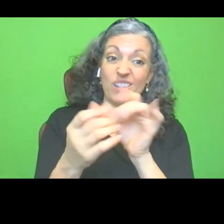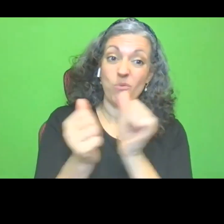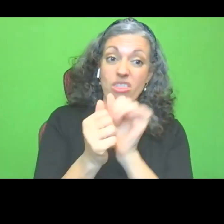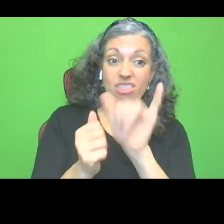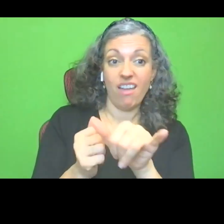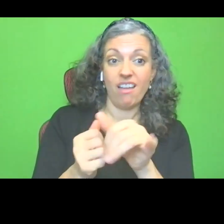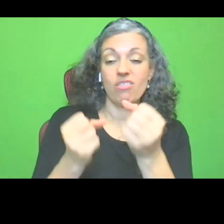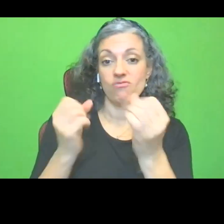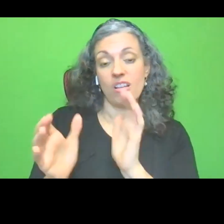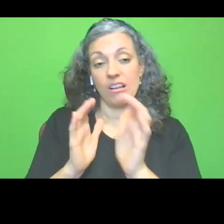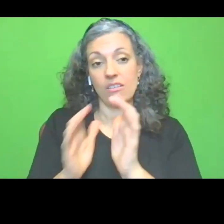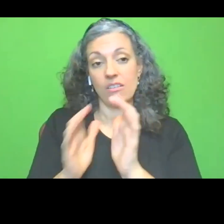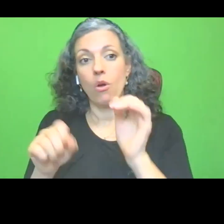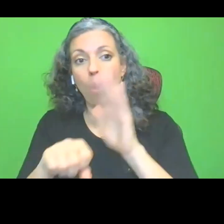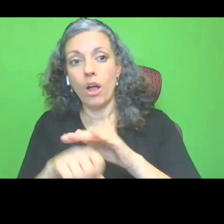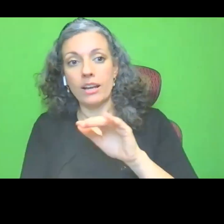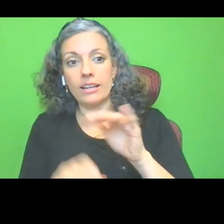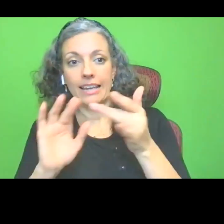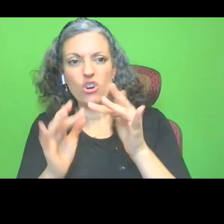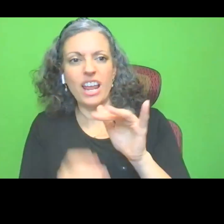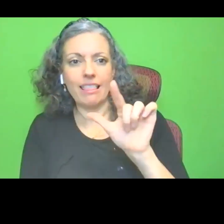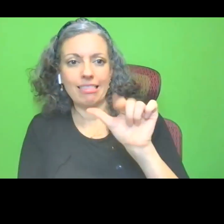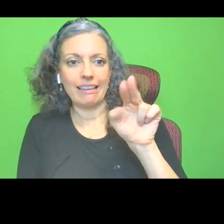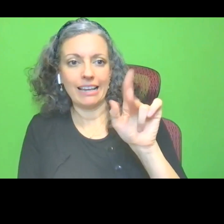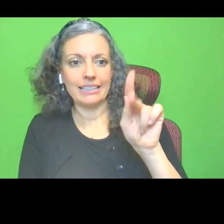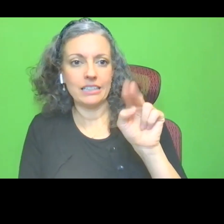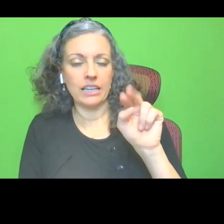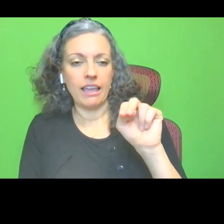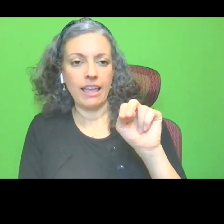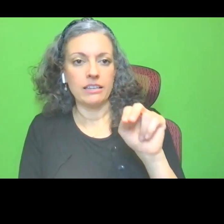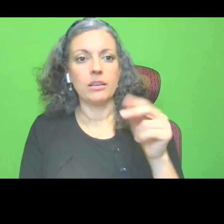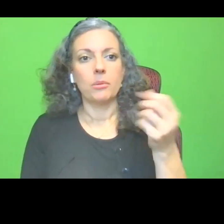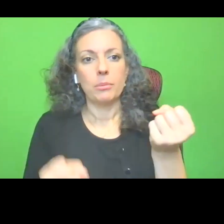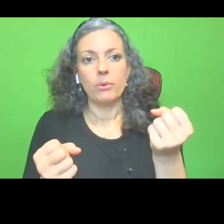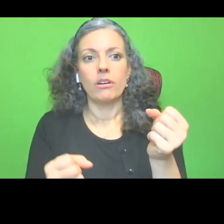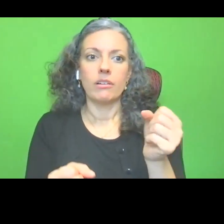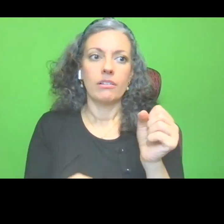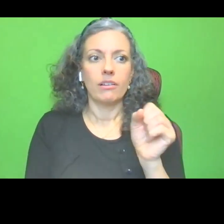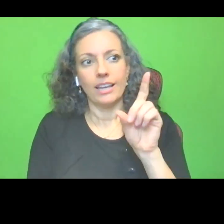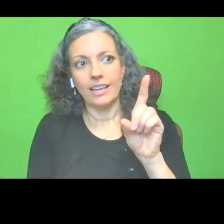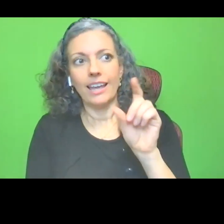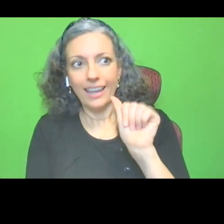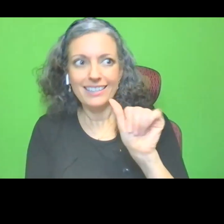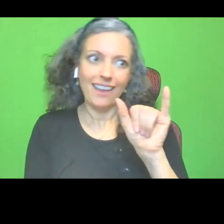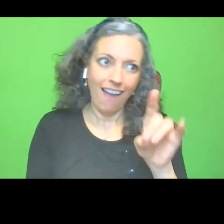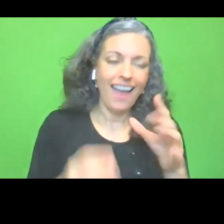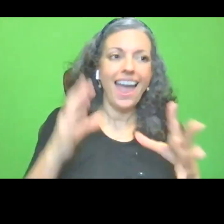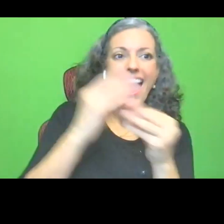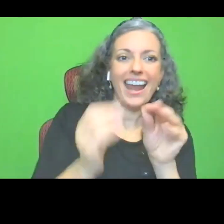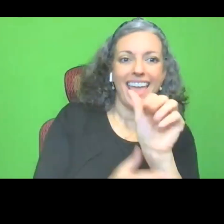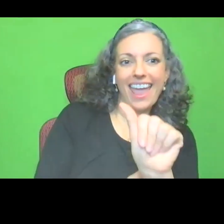There's a lot of conversation I've seen on LinkedIn, where people are adding to DEI, they're adding diversity, equity, inclusion, and accessibility.